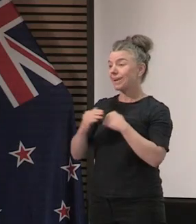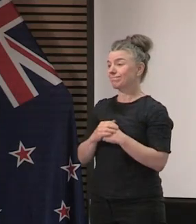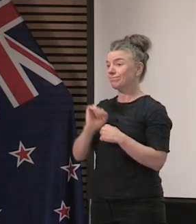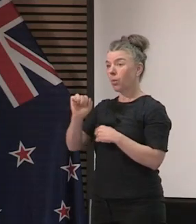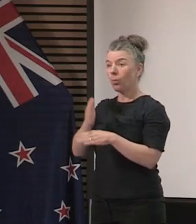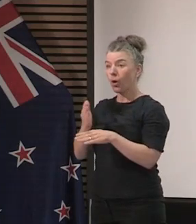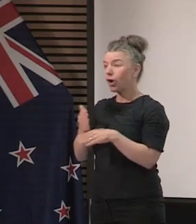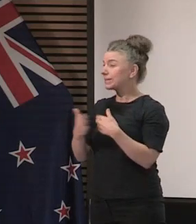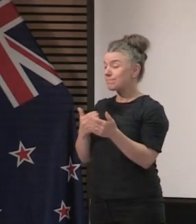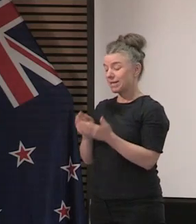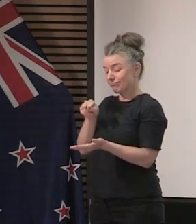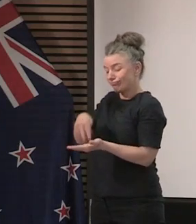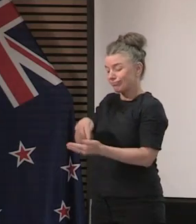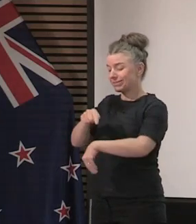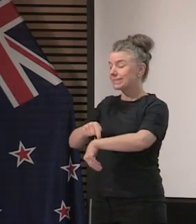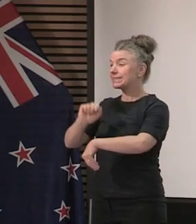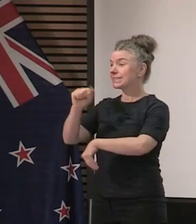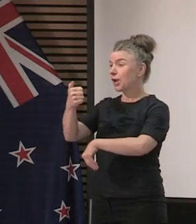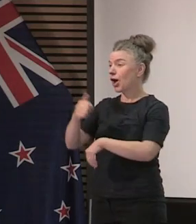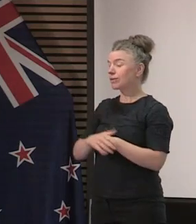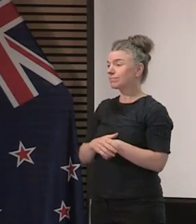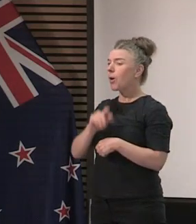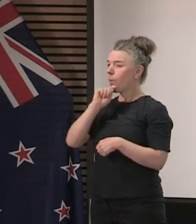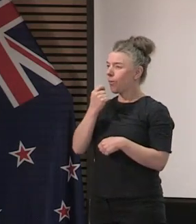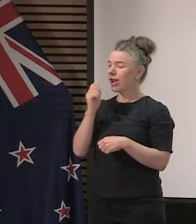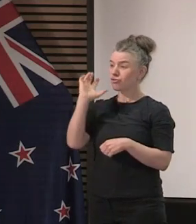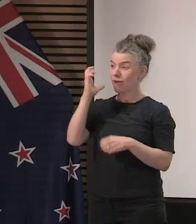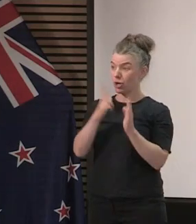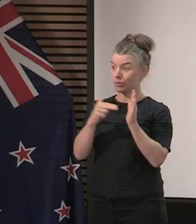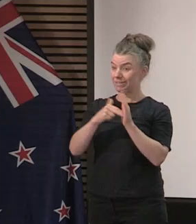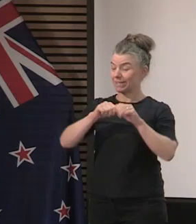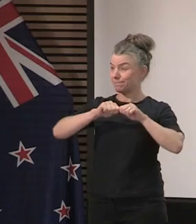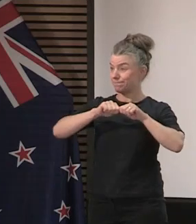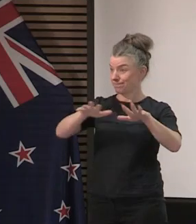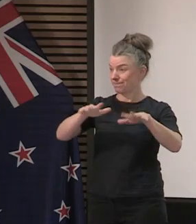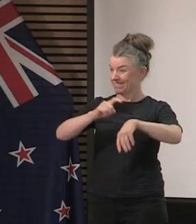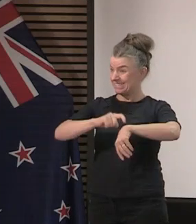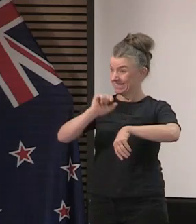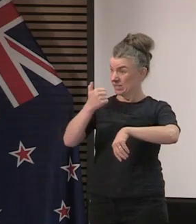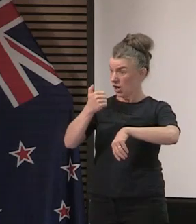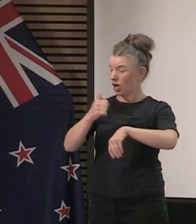balcony or their essential place of work at 6:00am on